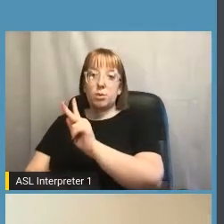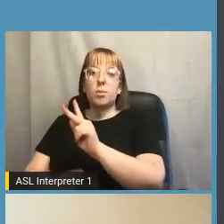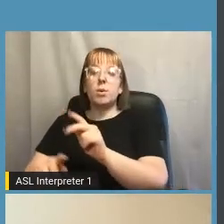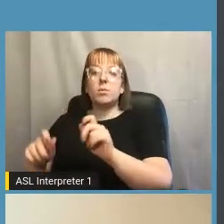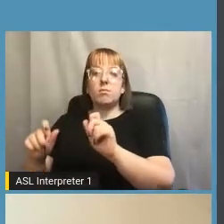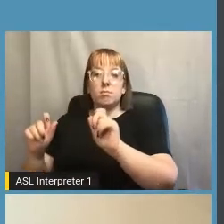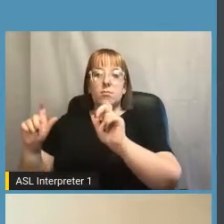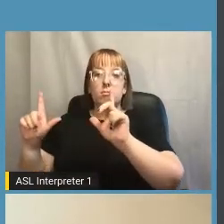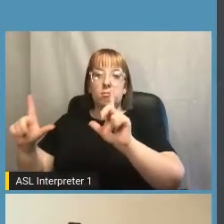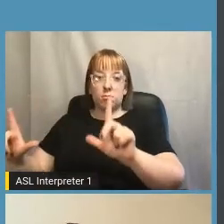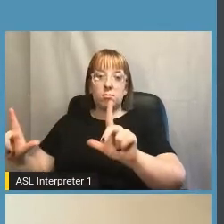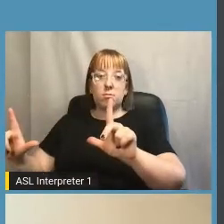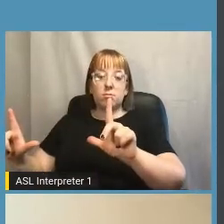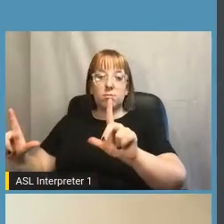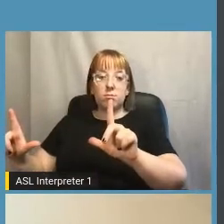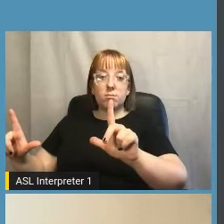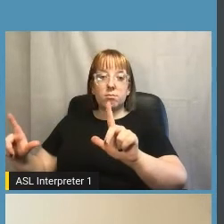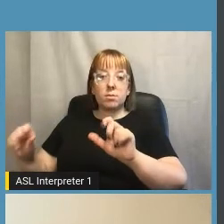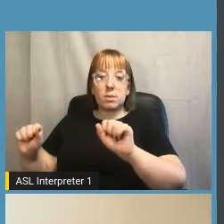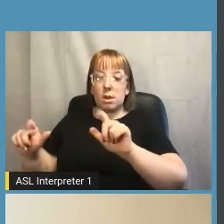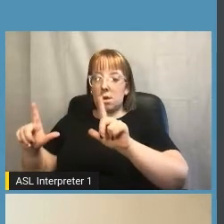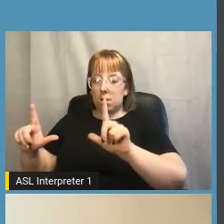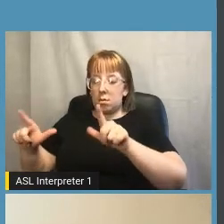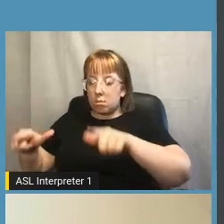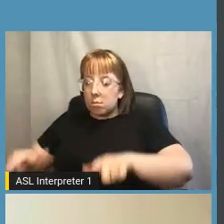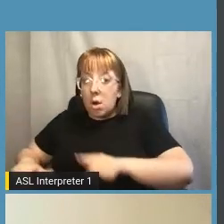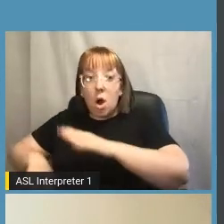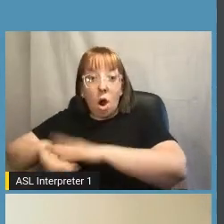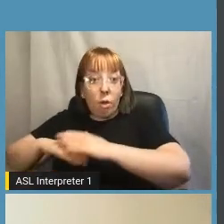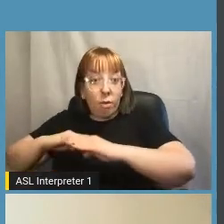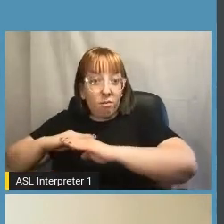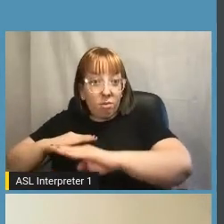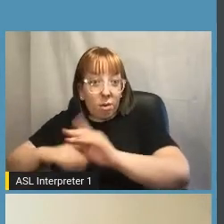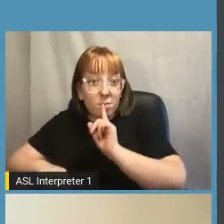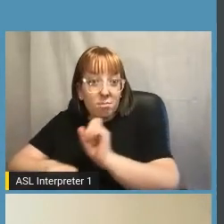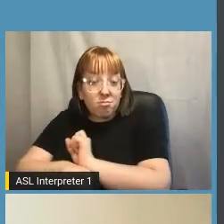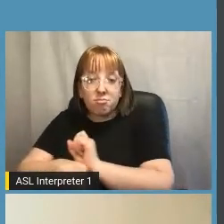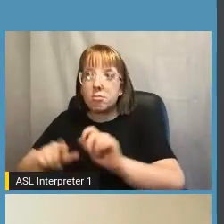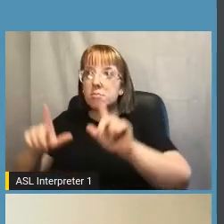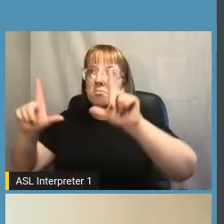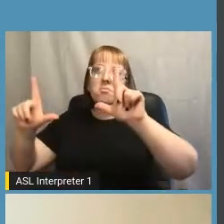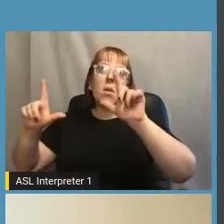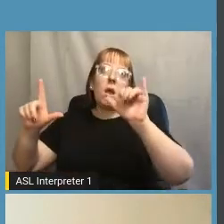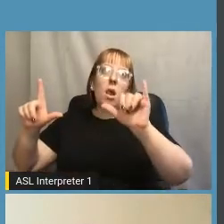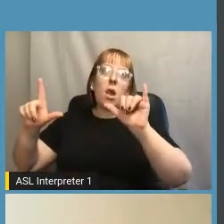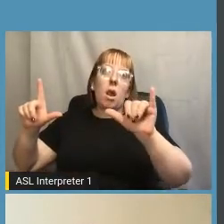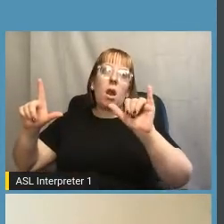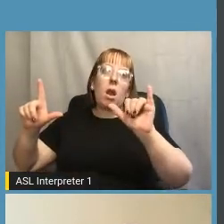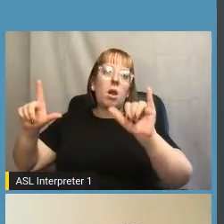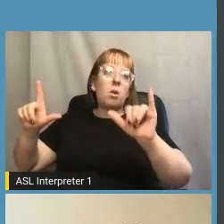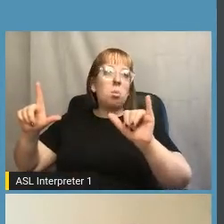and sort of uh put it on the floor as opposed to um the walls so in addition and still 2d